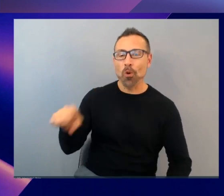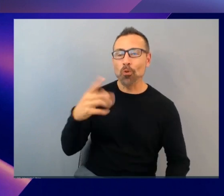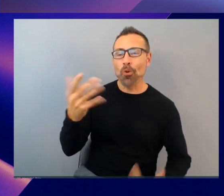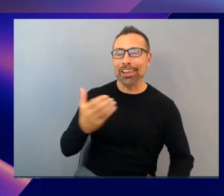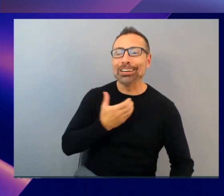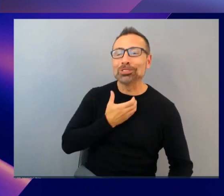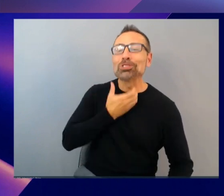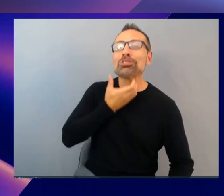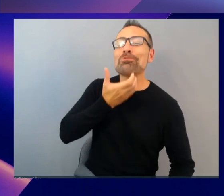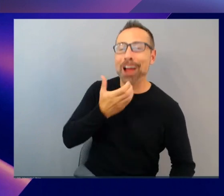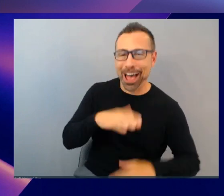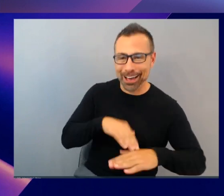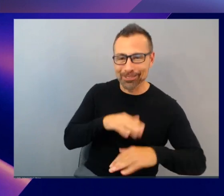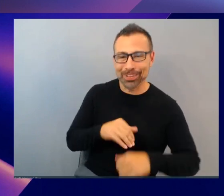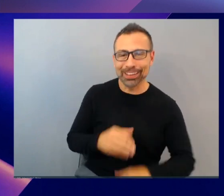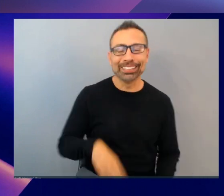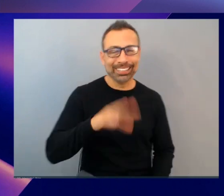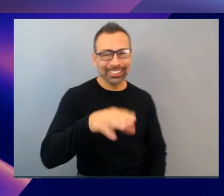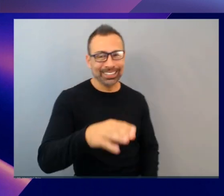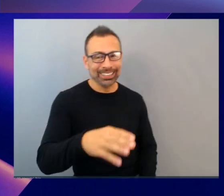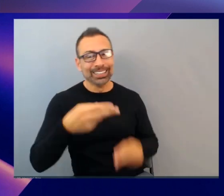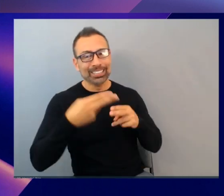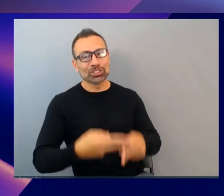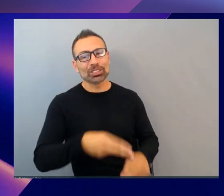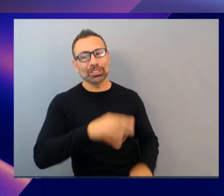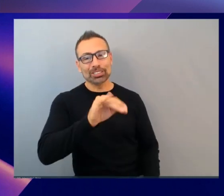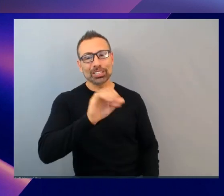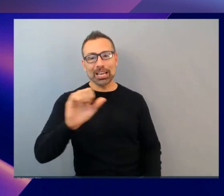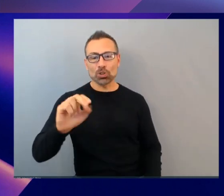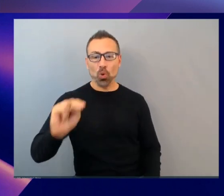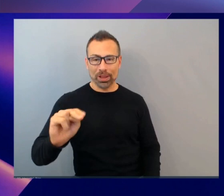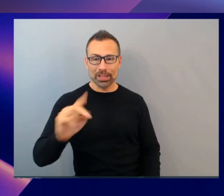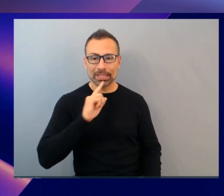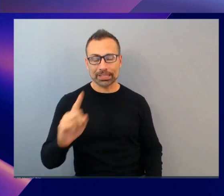It's called J-S-O-N, it's a notation. Yes. - That usually has